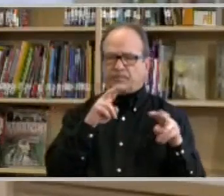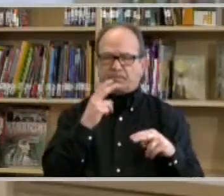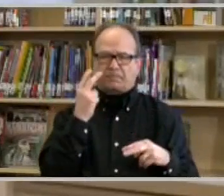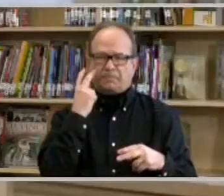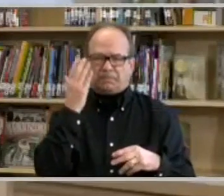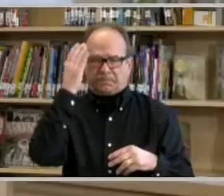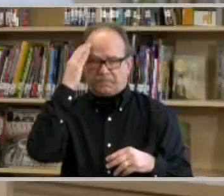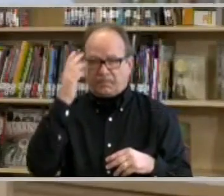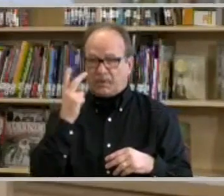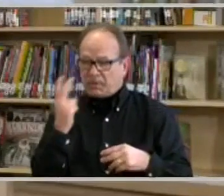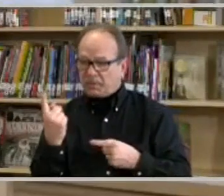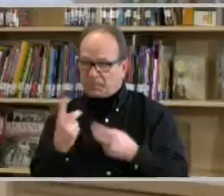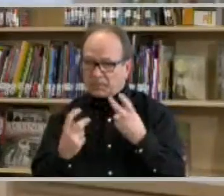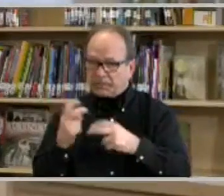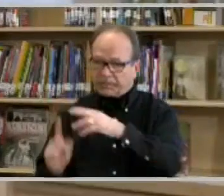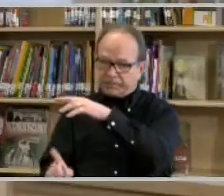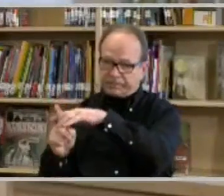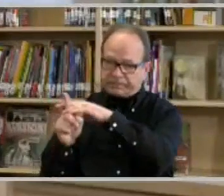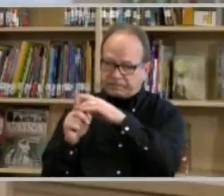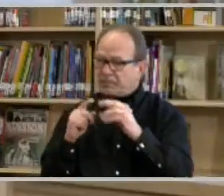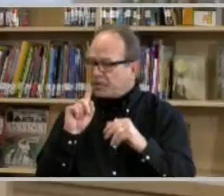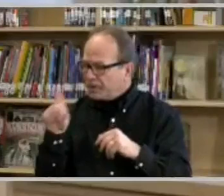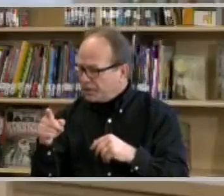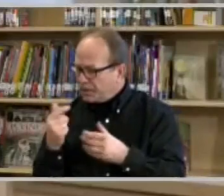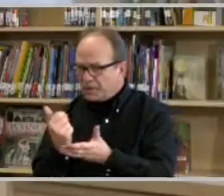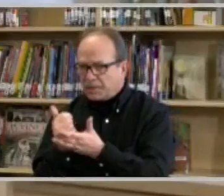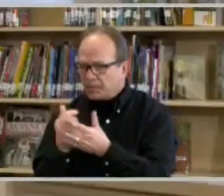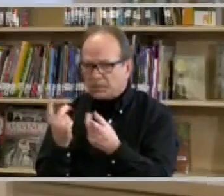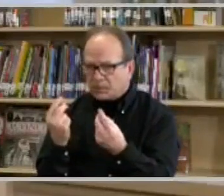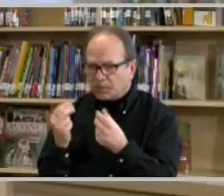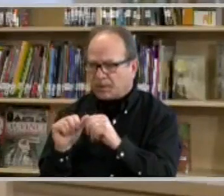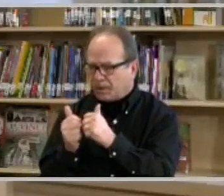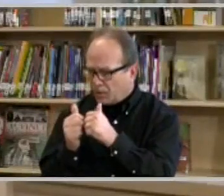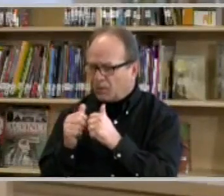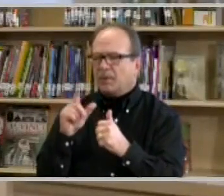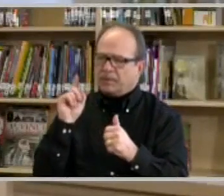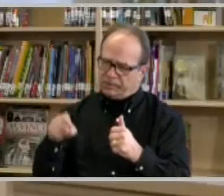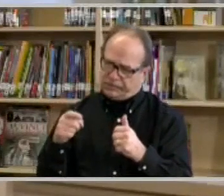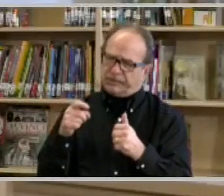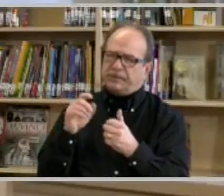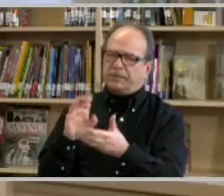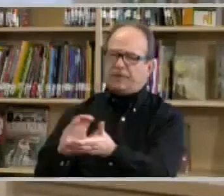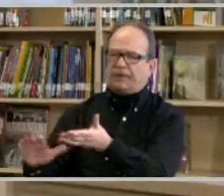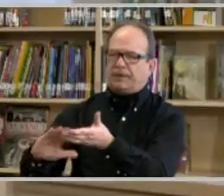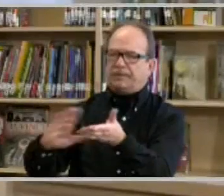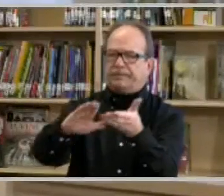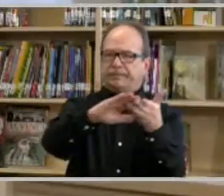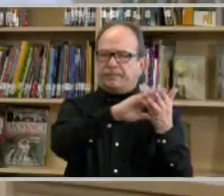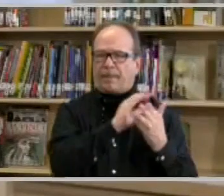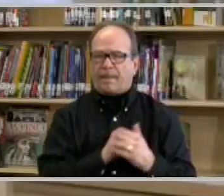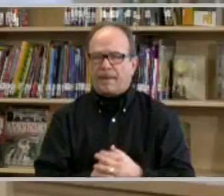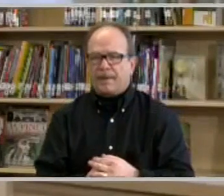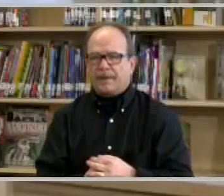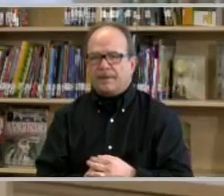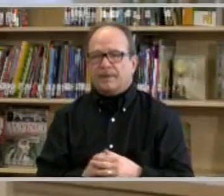KNOW THAT WE'VE HAD ILLEGAL DUMPING, AND INSIST THAT THOSE